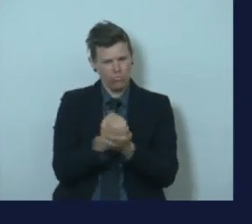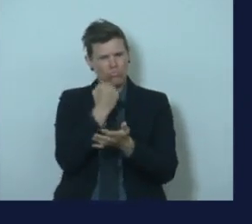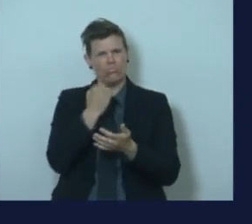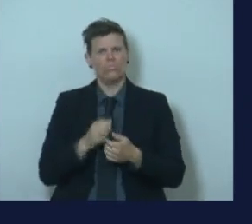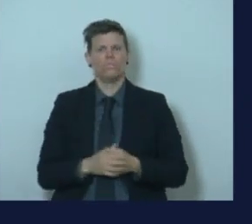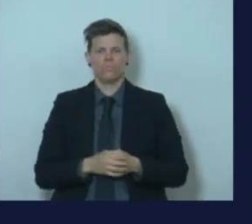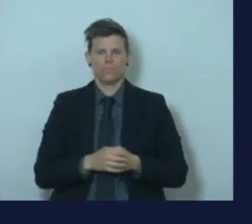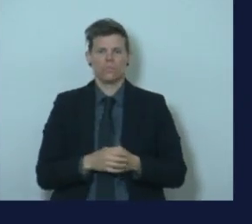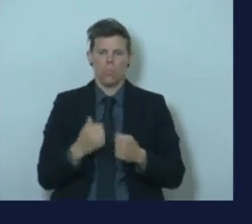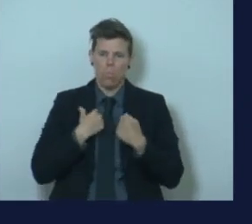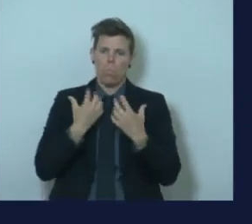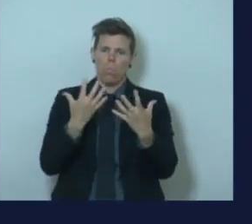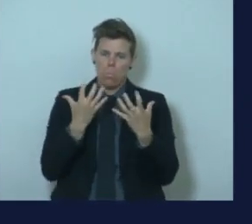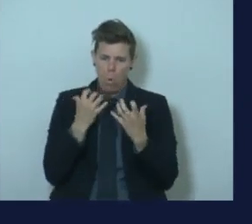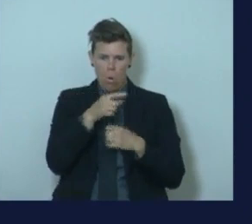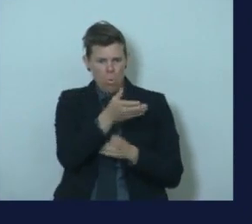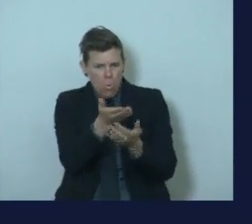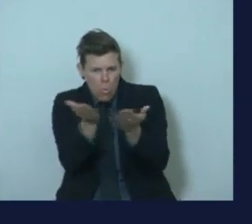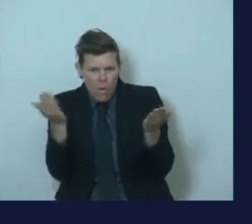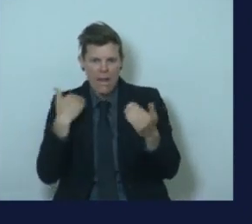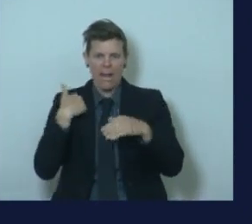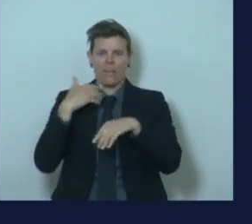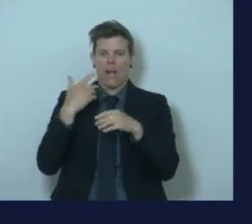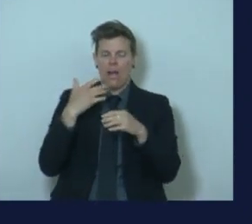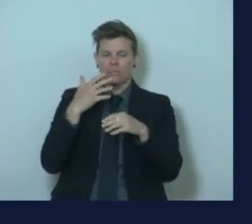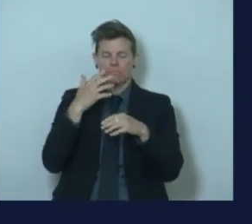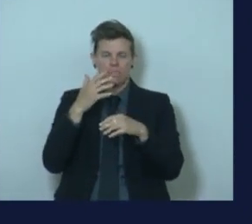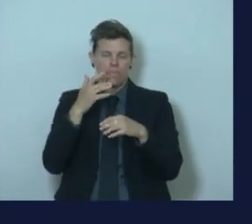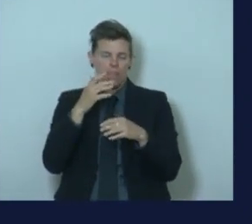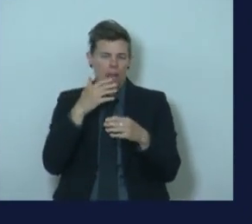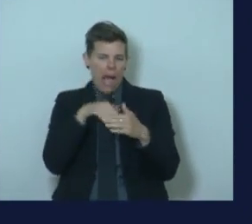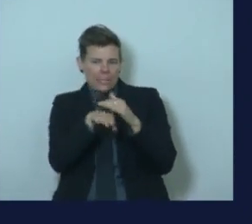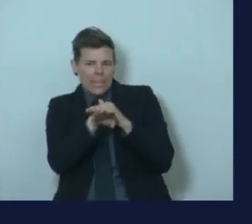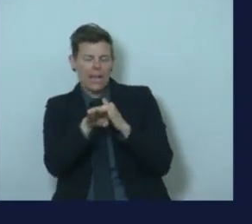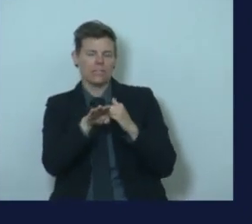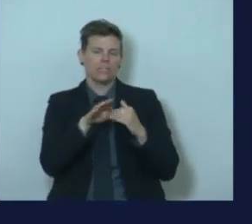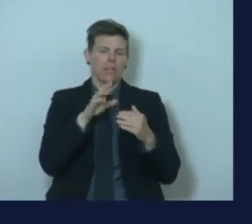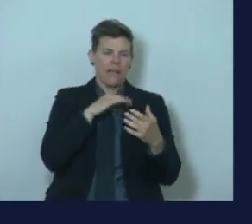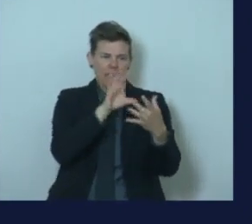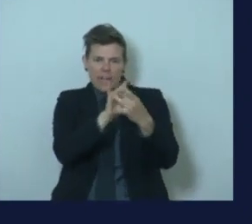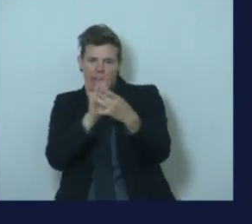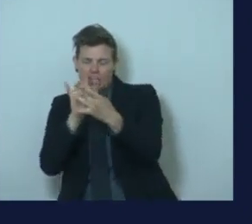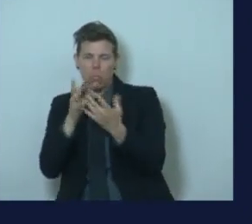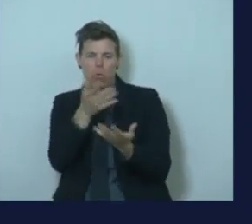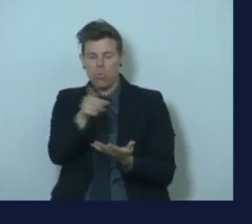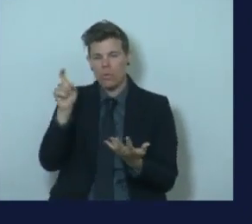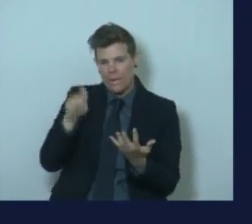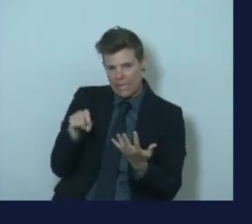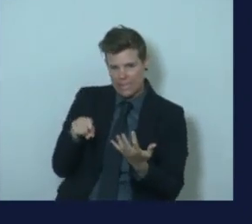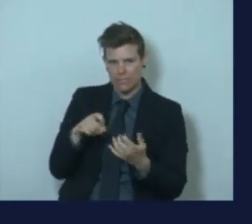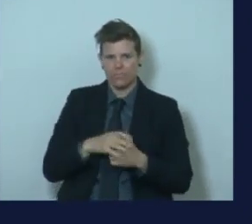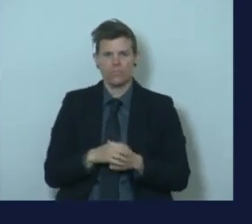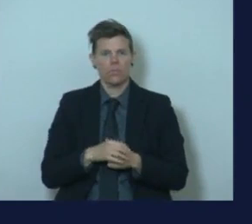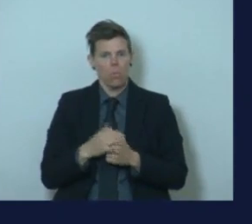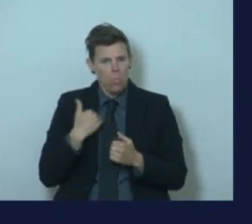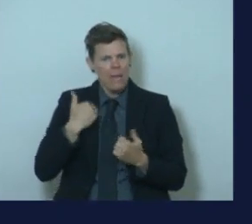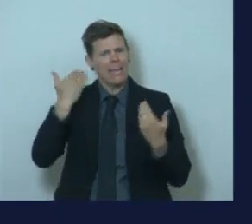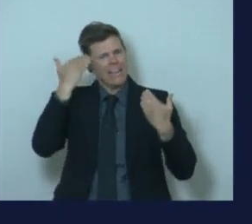WE REALLY WANT PEOPLE TO HAVE THESE IMPORTANT LIFELINES. WE ALL NEED THIS.